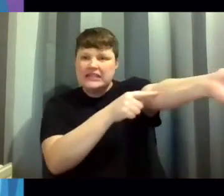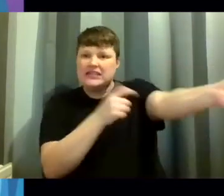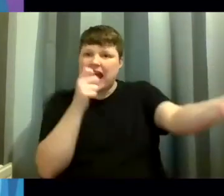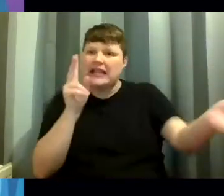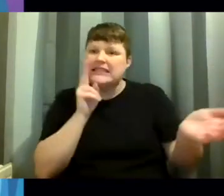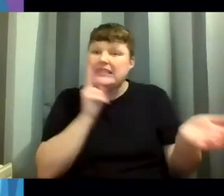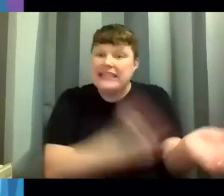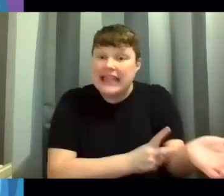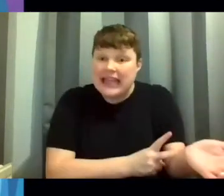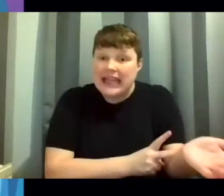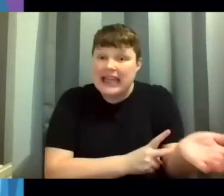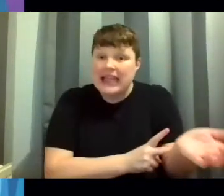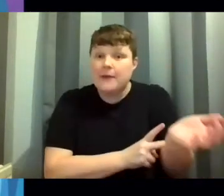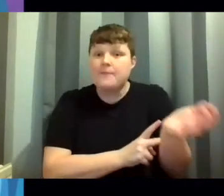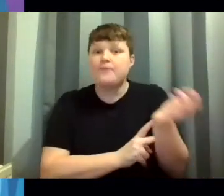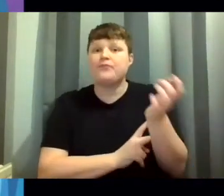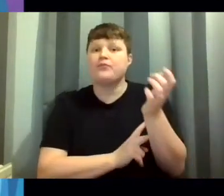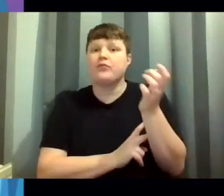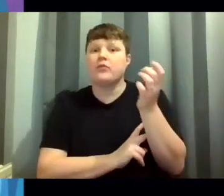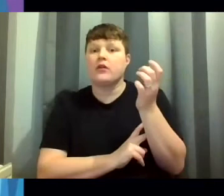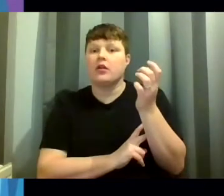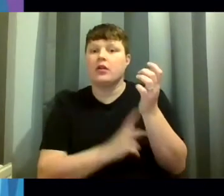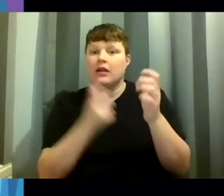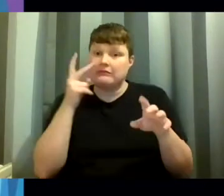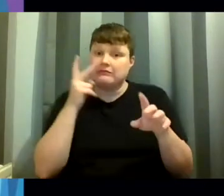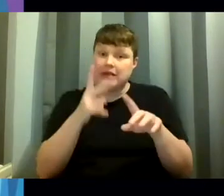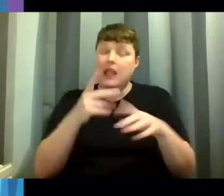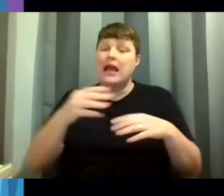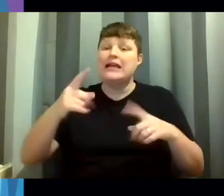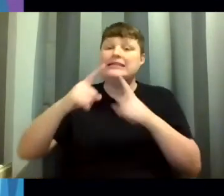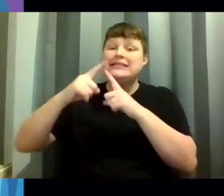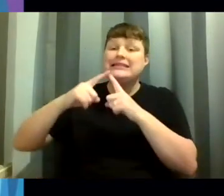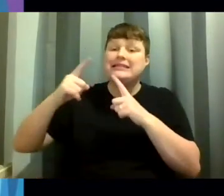either we can tell from the temperature difference (as the blood will be a slightly